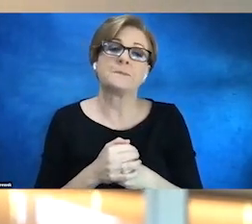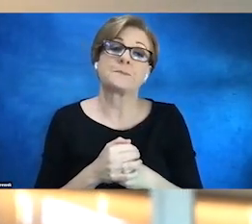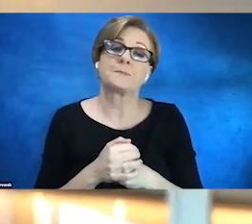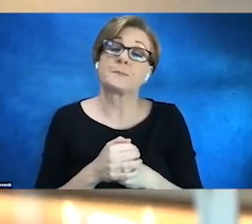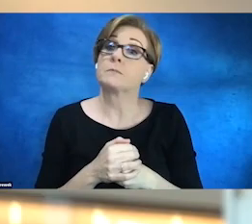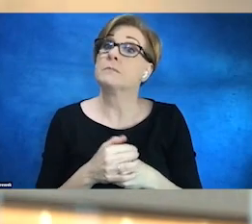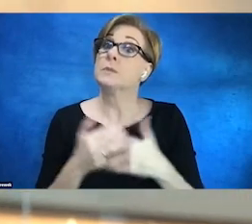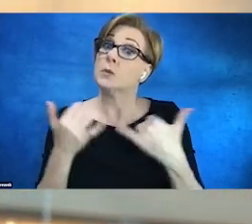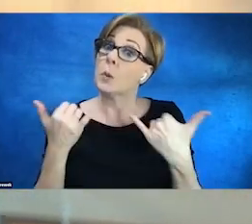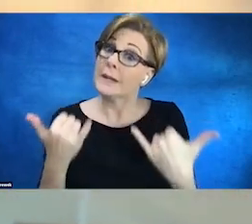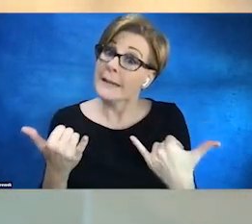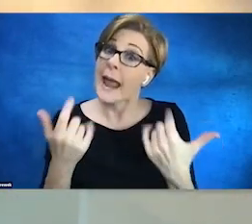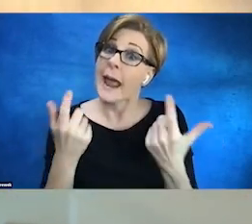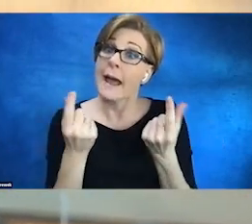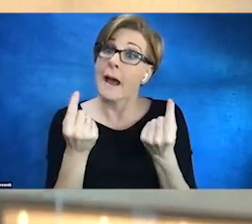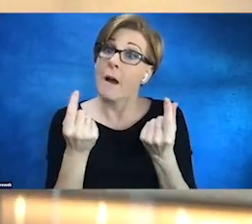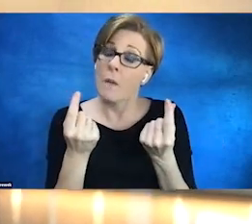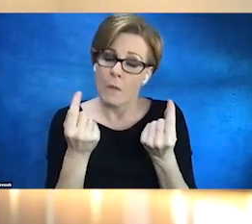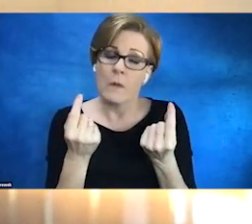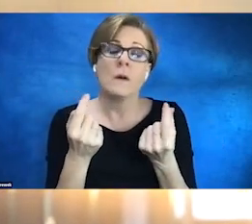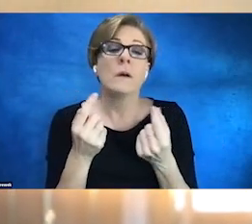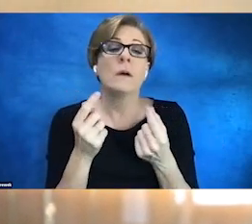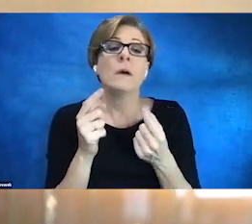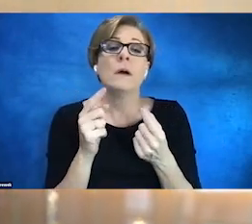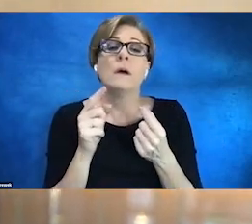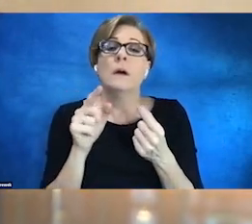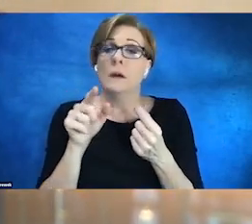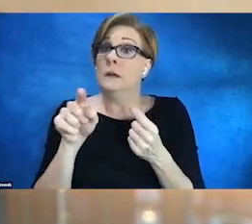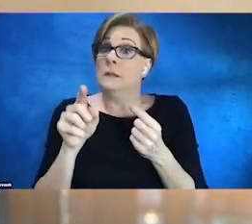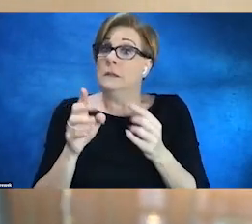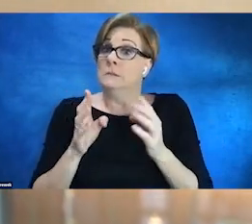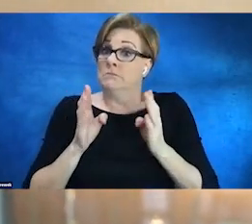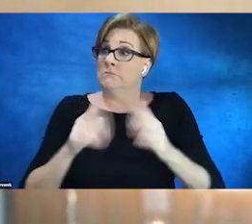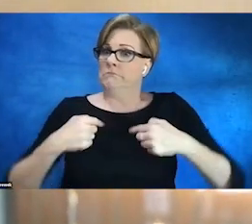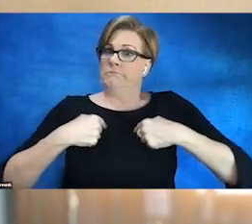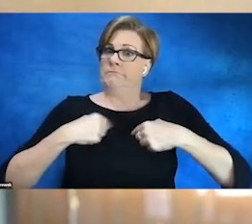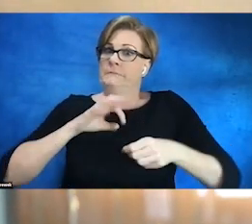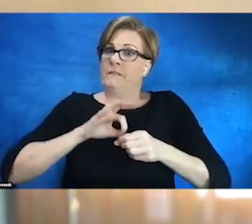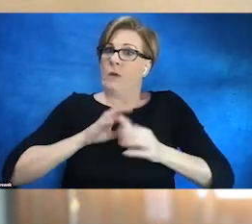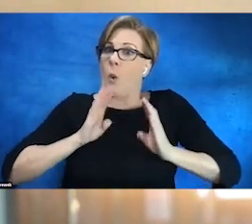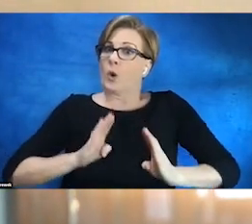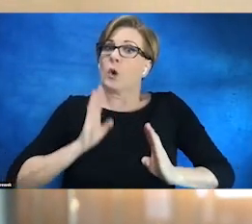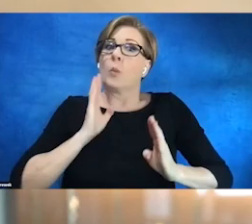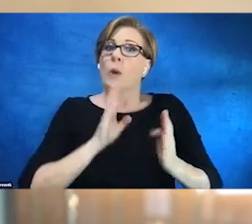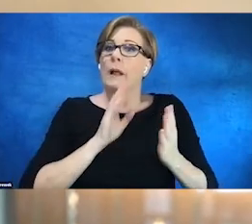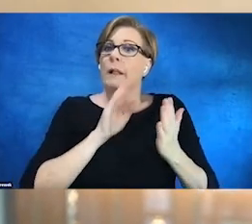so the next step of the voting process is for the voter to complete their ballot so I'm going